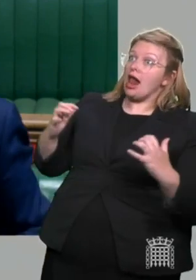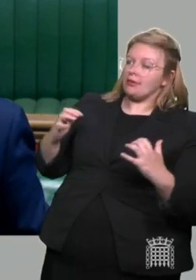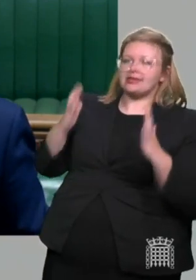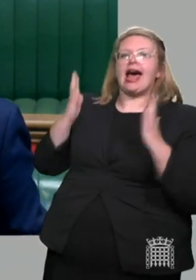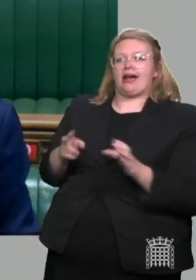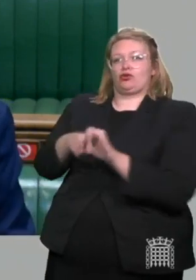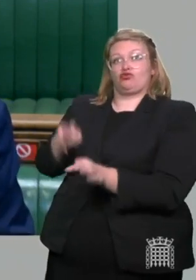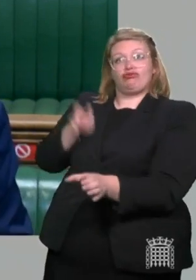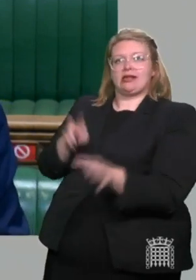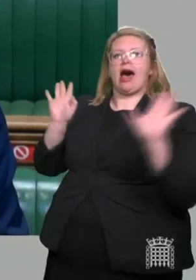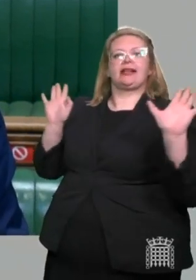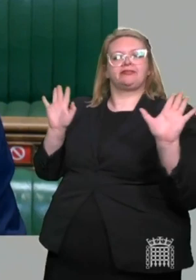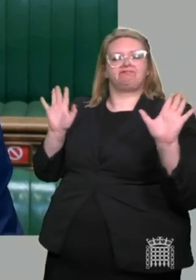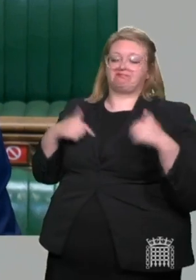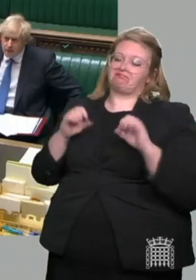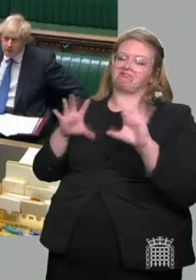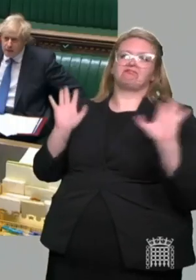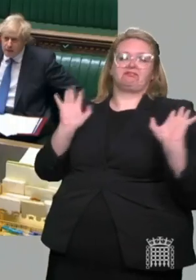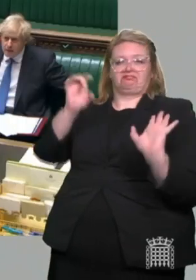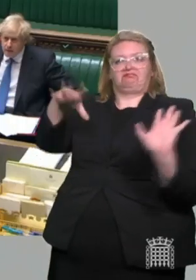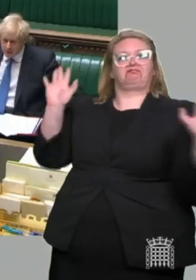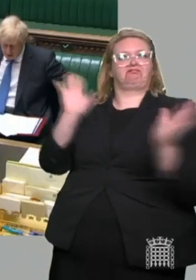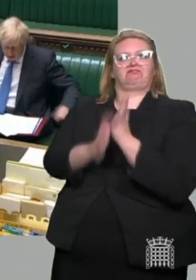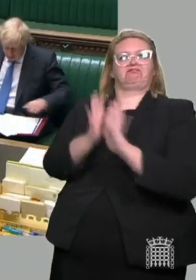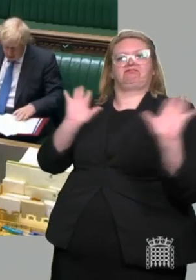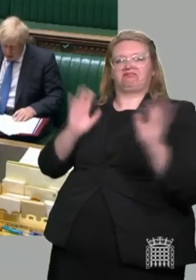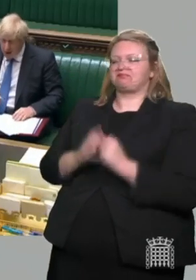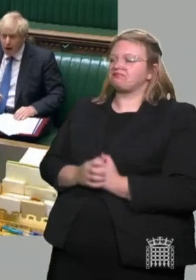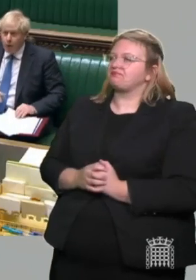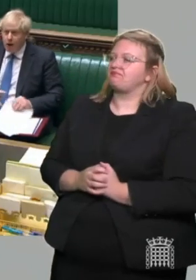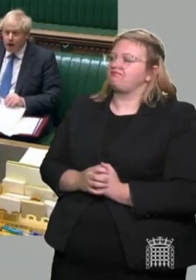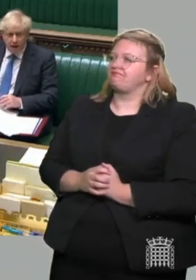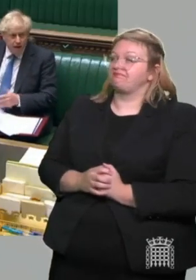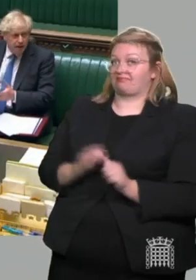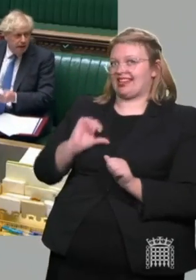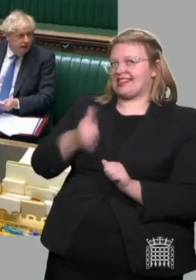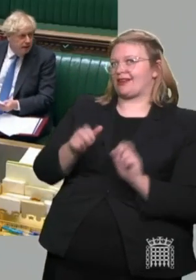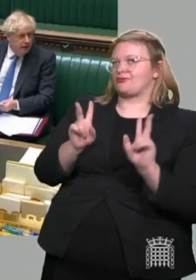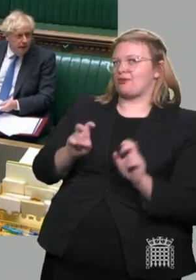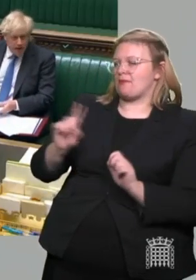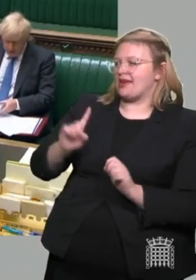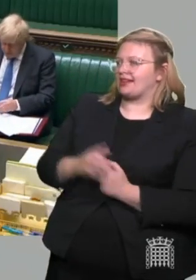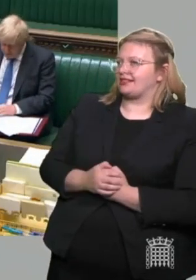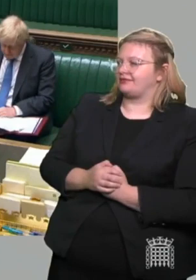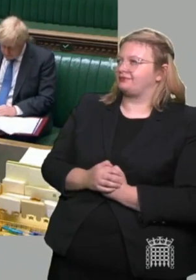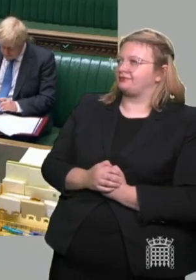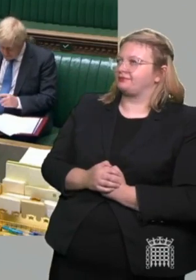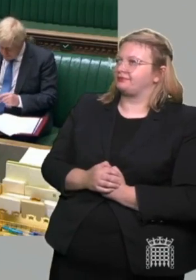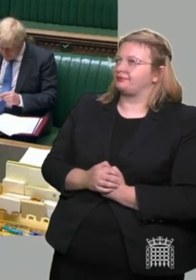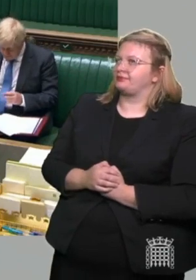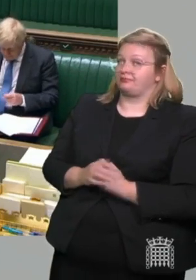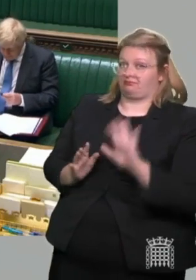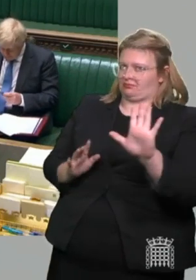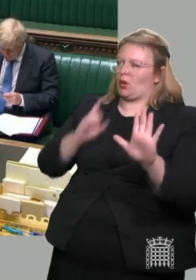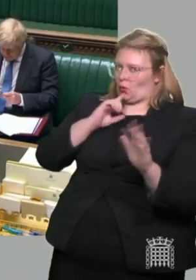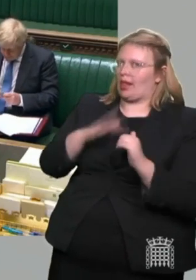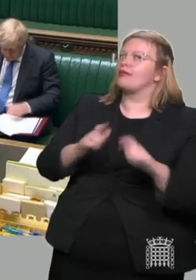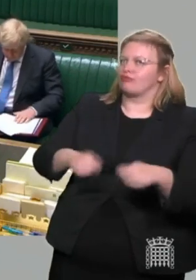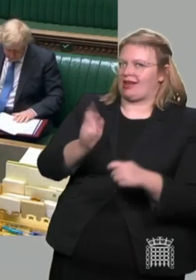I will leave it there for now. [Hon. Members: “Ooh!] There will be further on this,